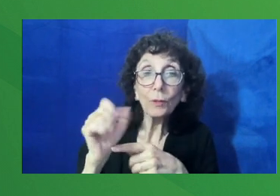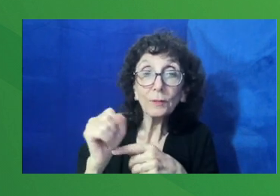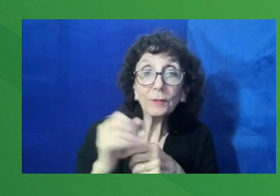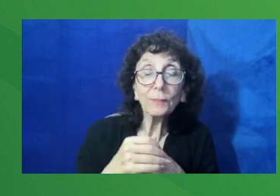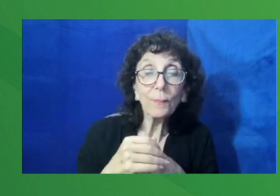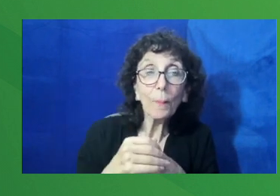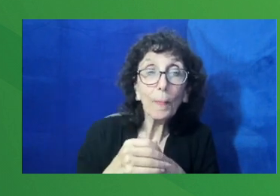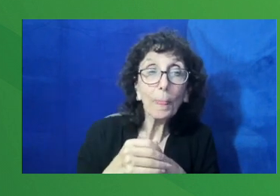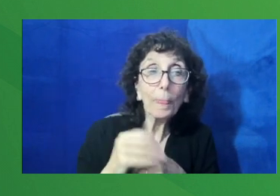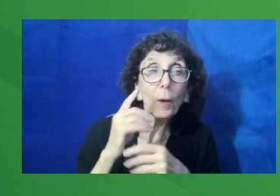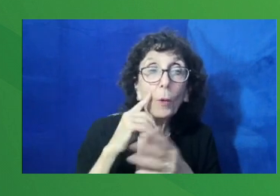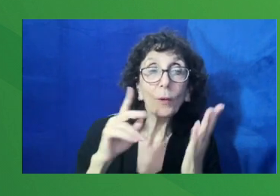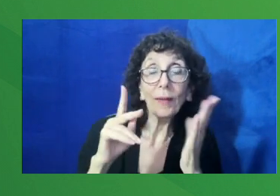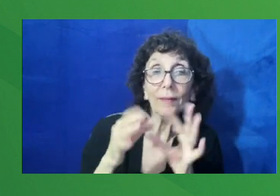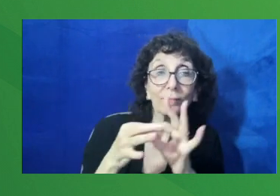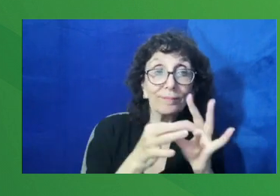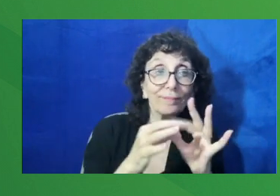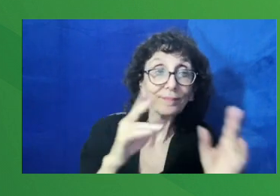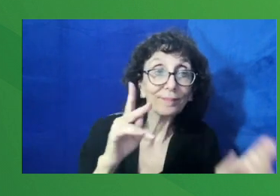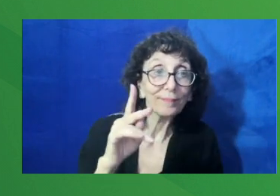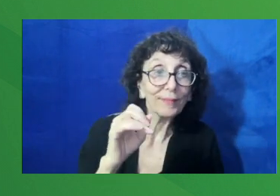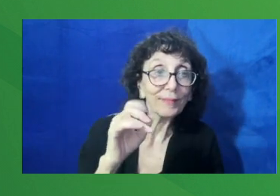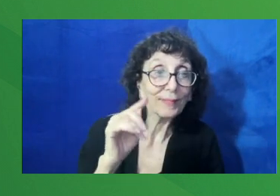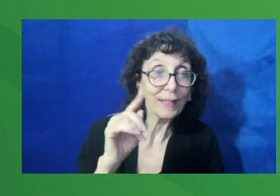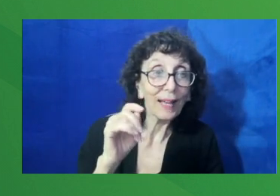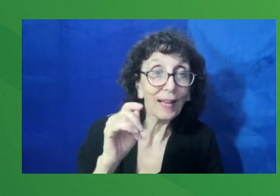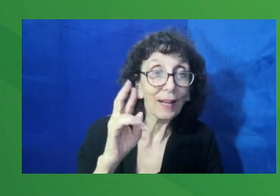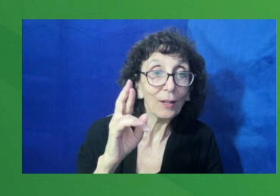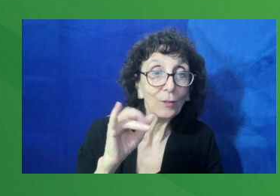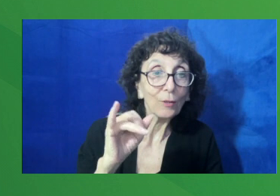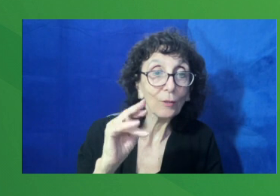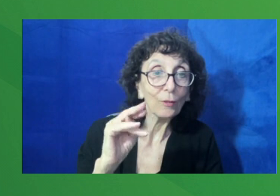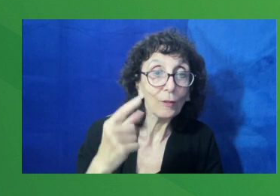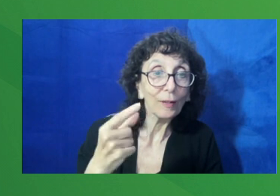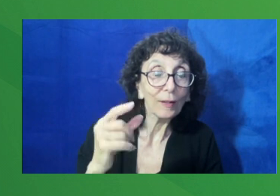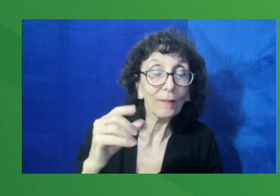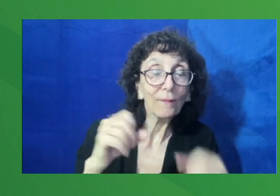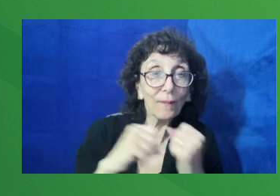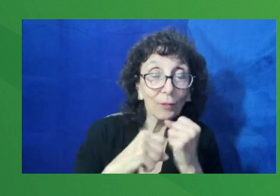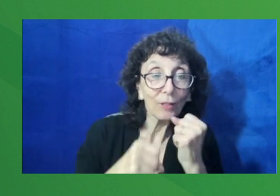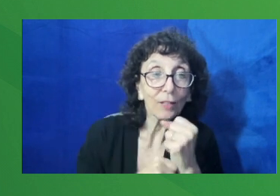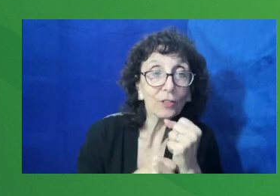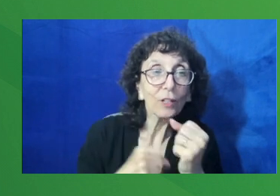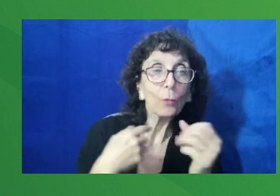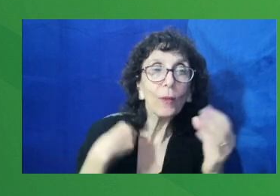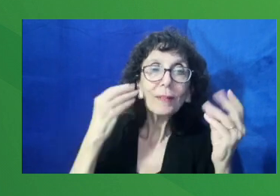Kettering Foundation, we've been looking at the development of a learning framework that marries